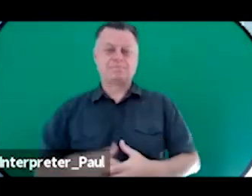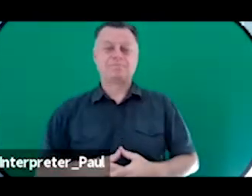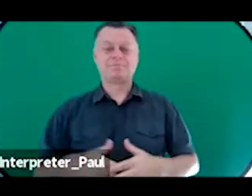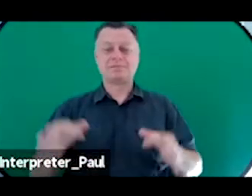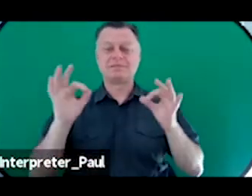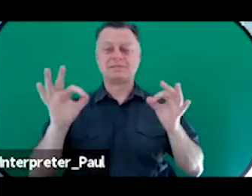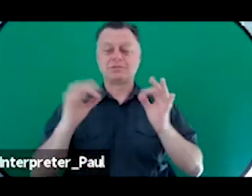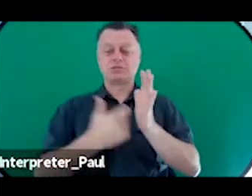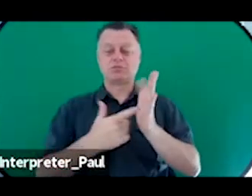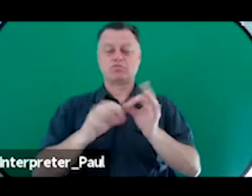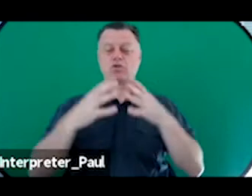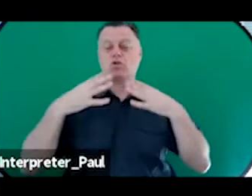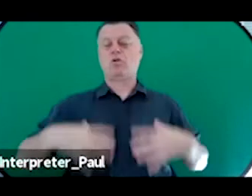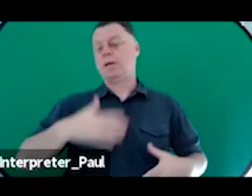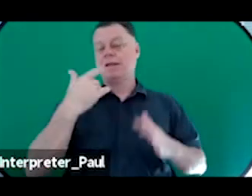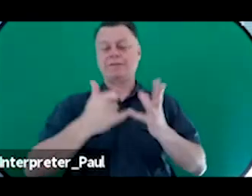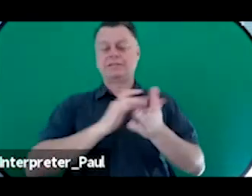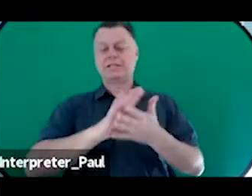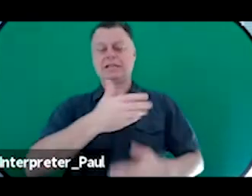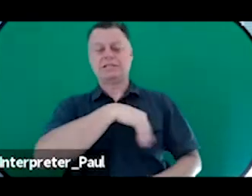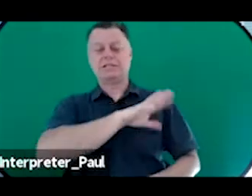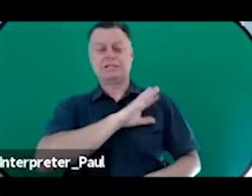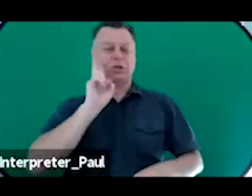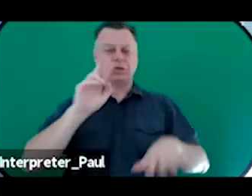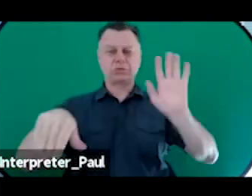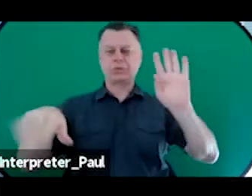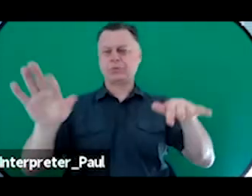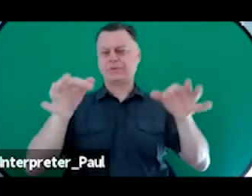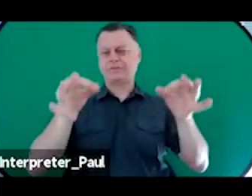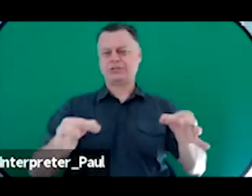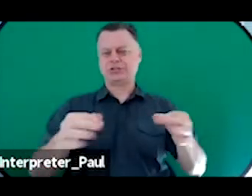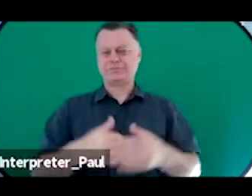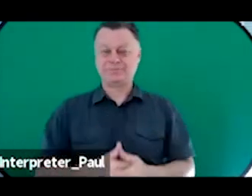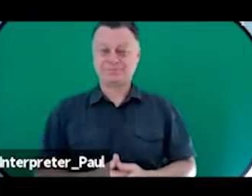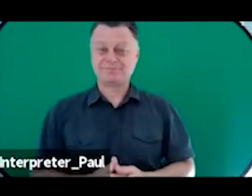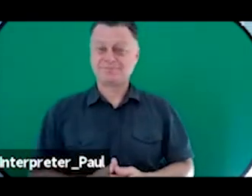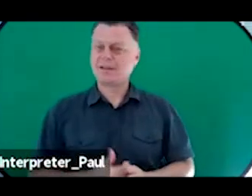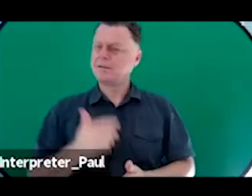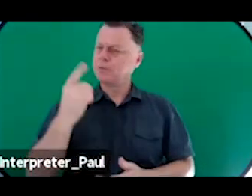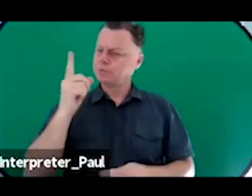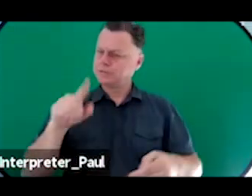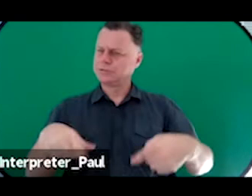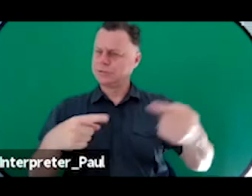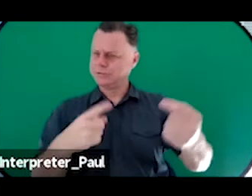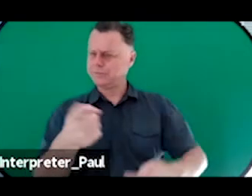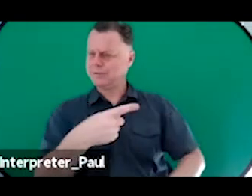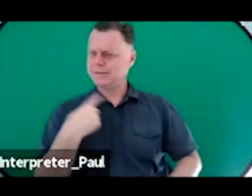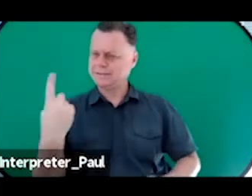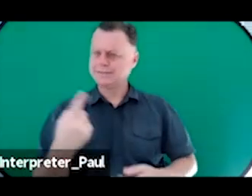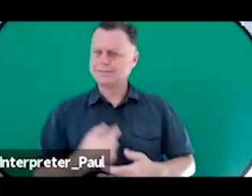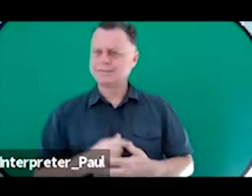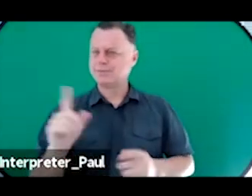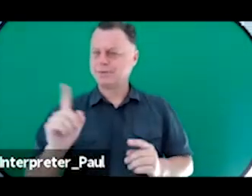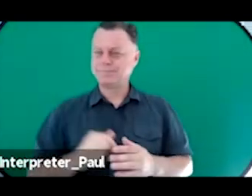robes and sashes and look very official. One of the challenges that we have is that as disability